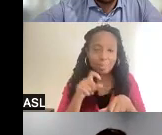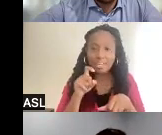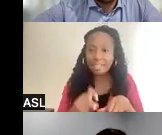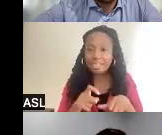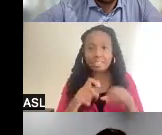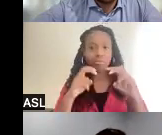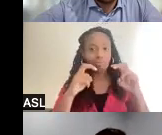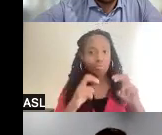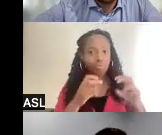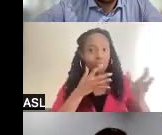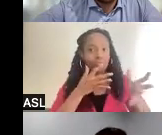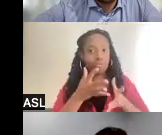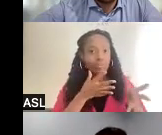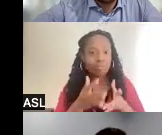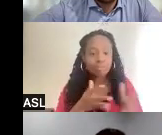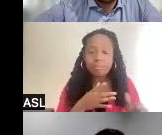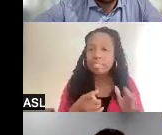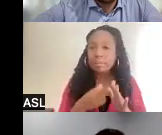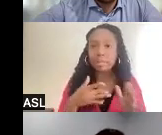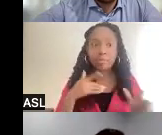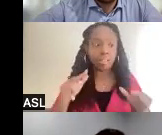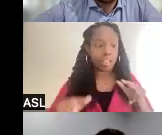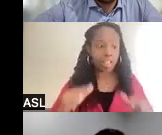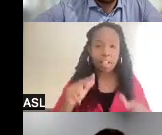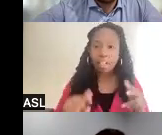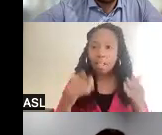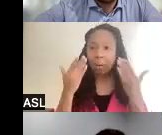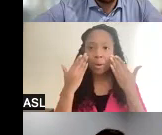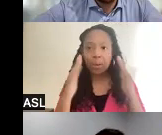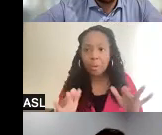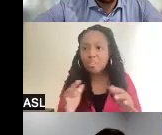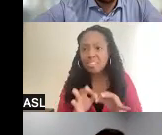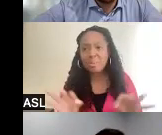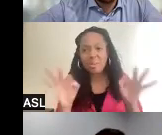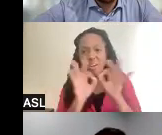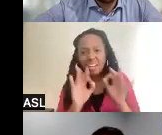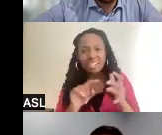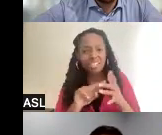our pants uh and so you know it's good to start thinking you know planning and just taking that